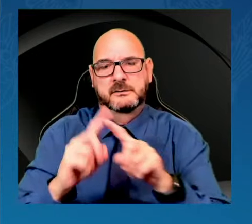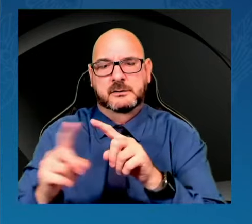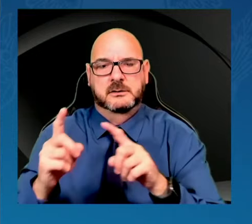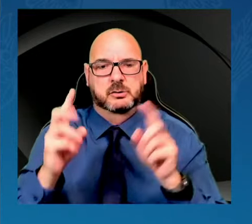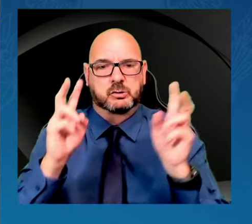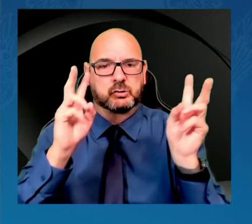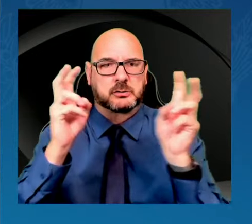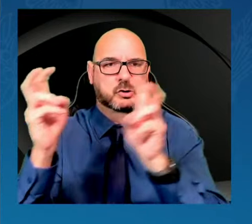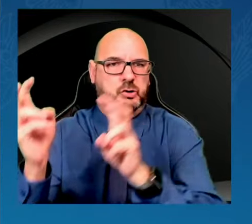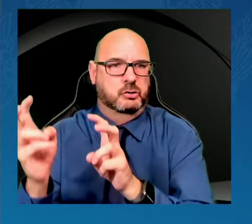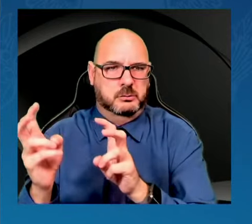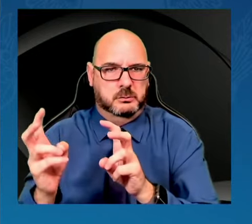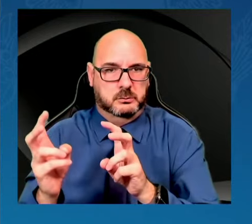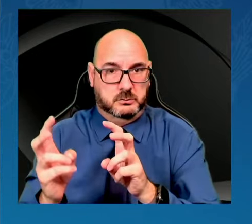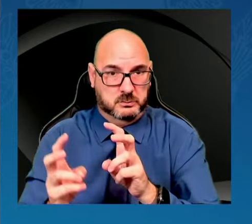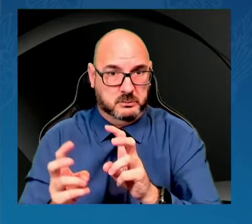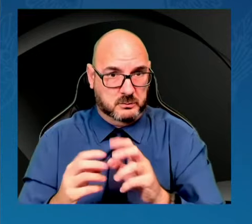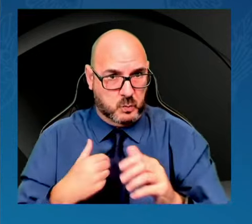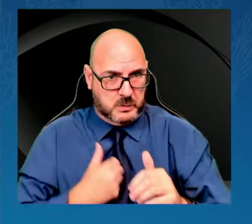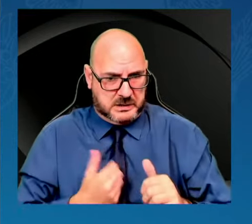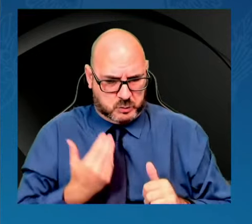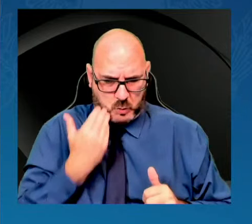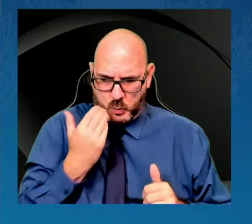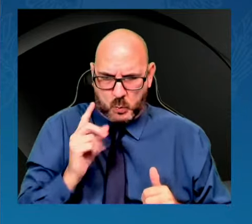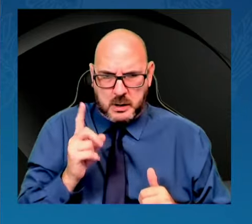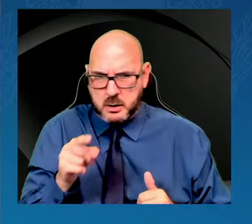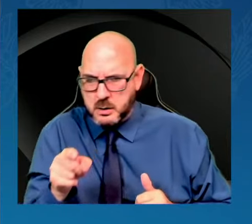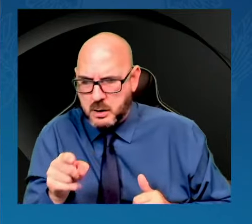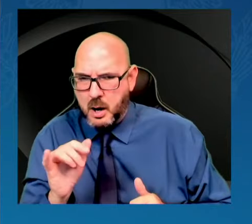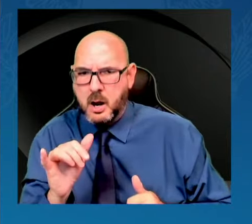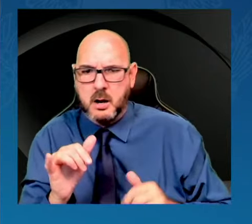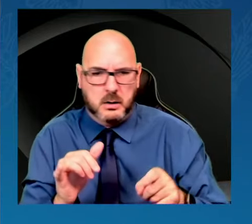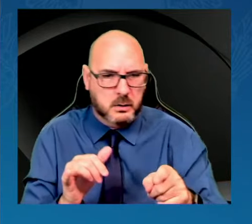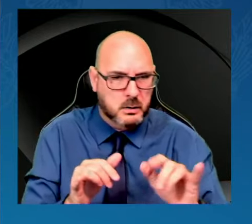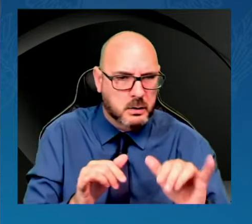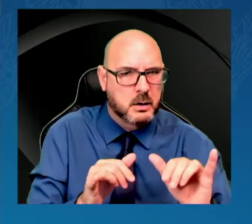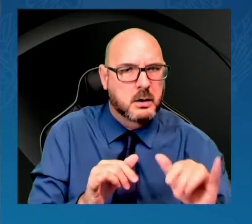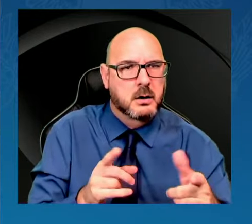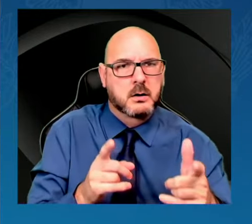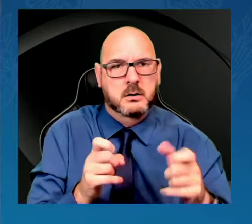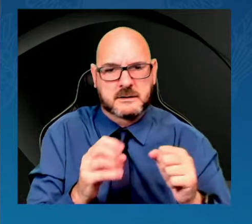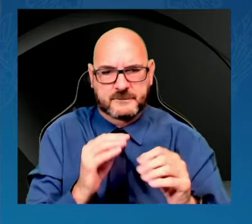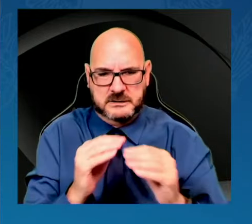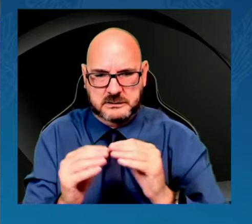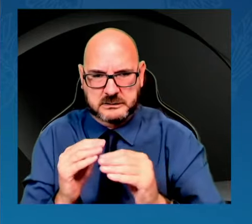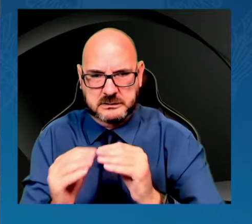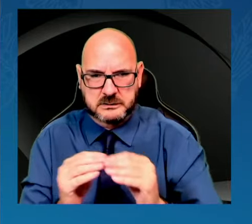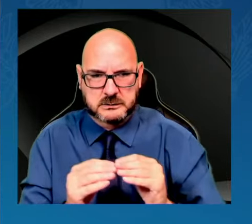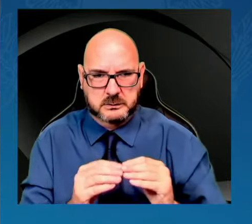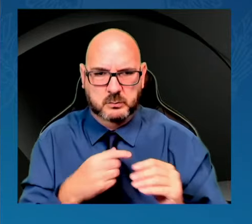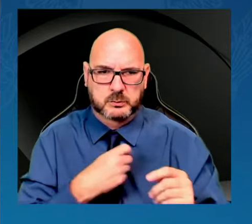and have the data, one of the things -- I'm going to Africa at the end of the month, and this is going to be one of my areas of focus,